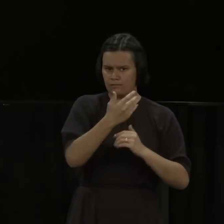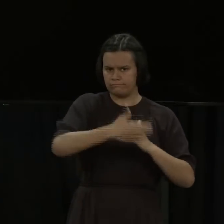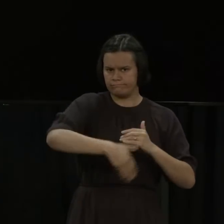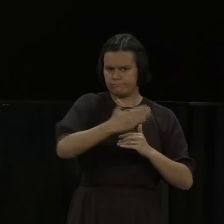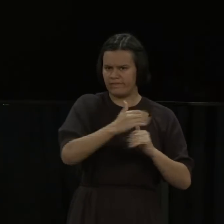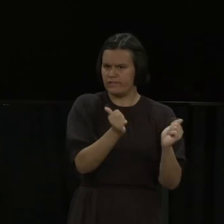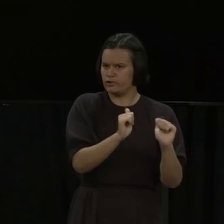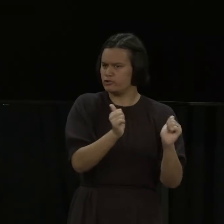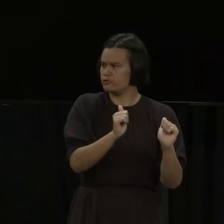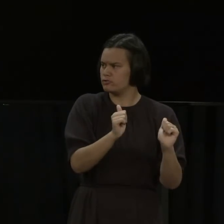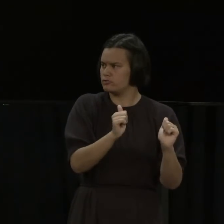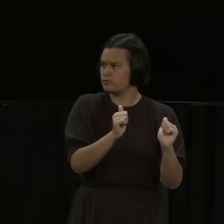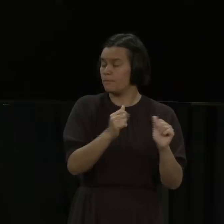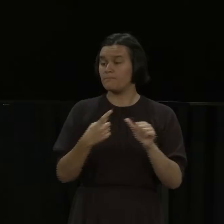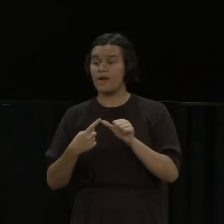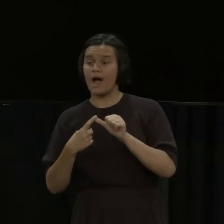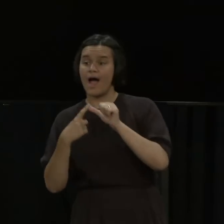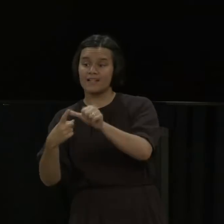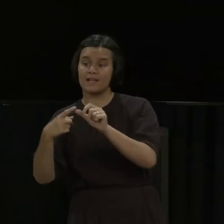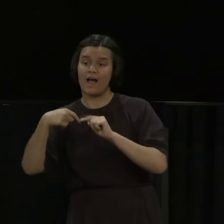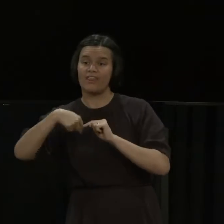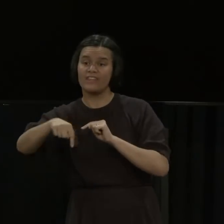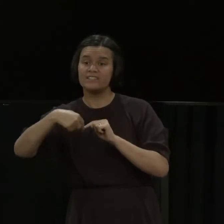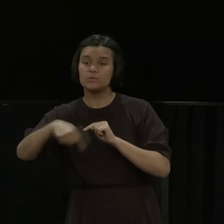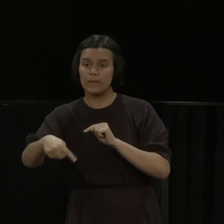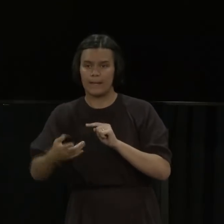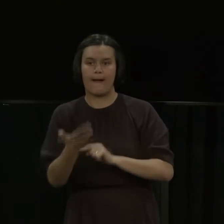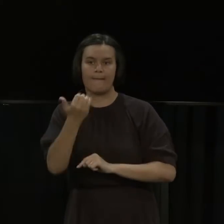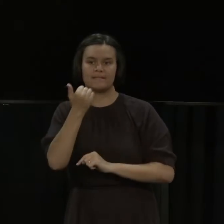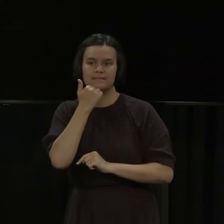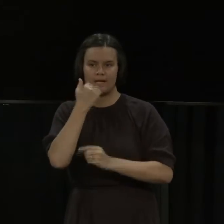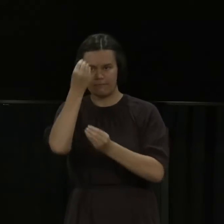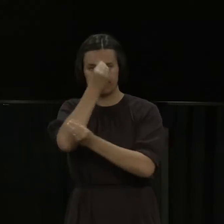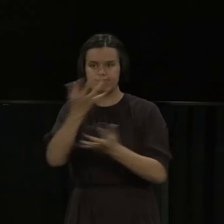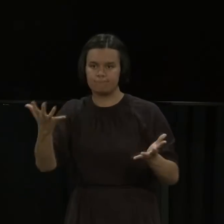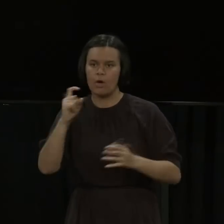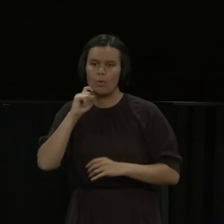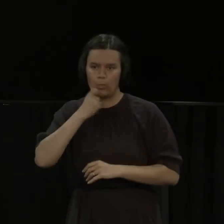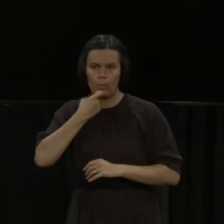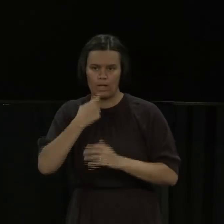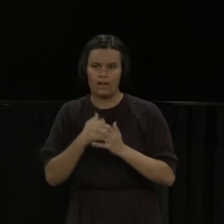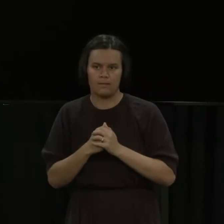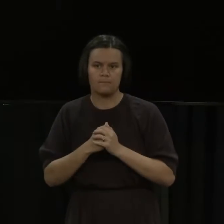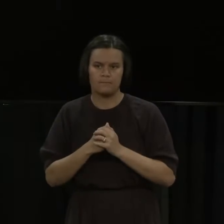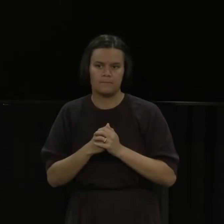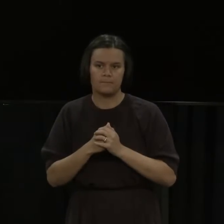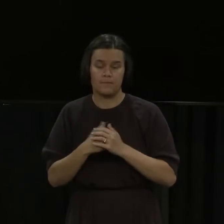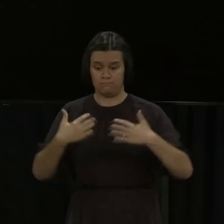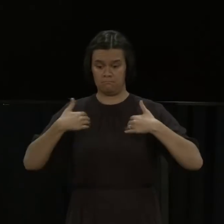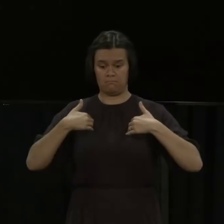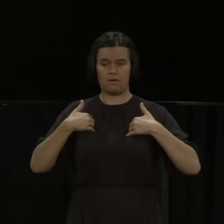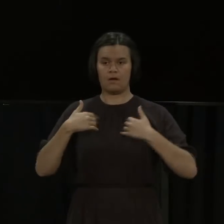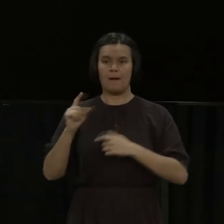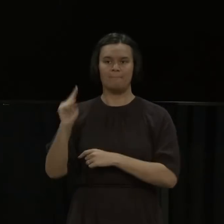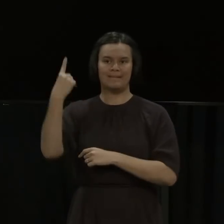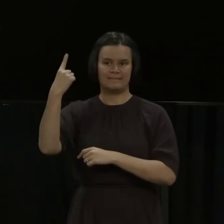run out. Is there going to be cross over there? Siobhan McCarthy again can expect this to the